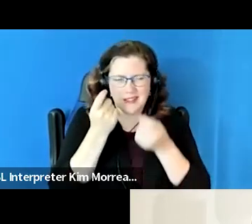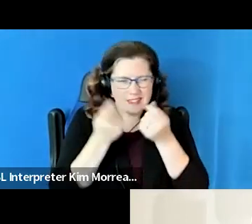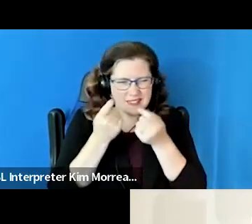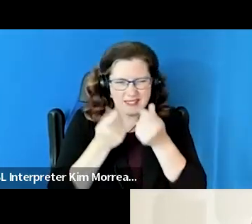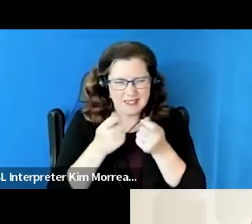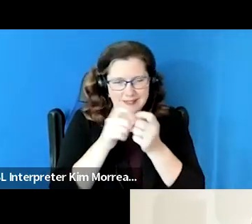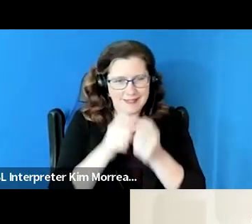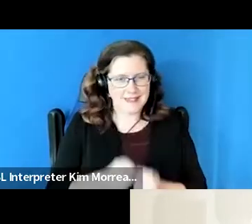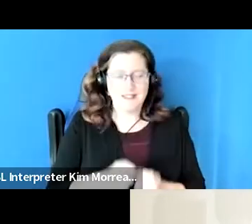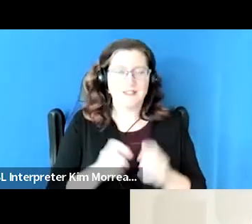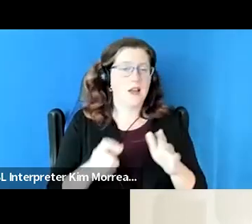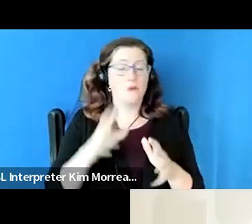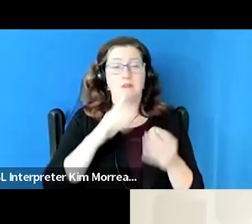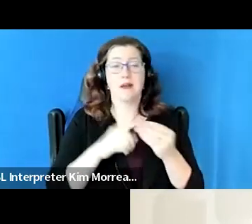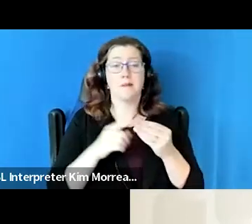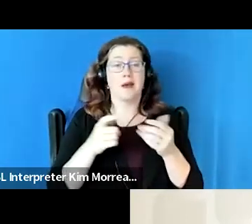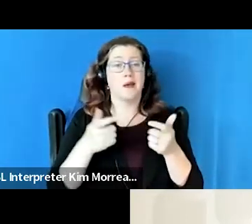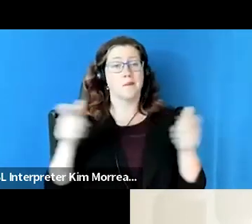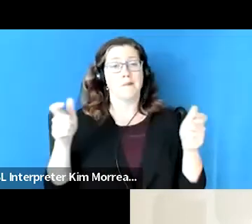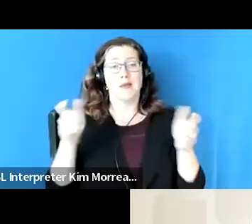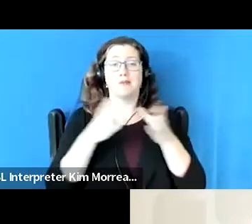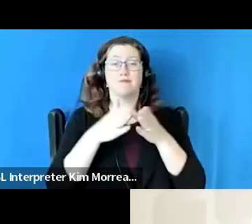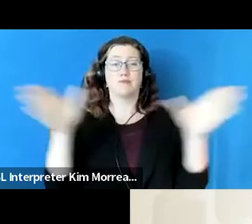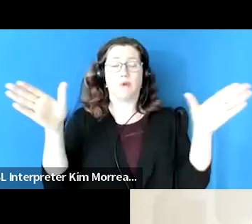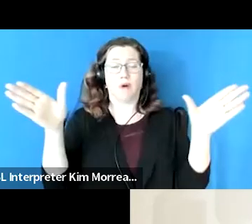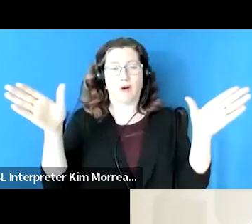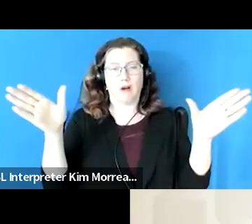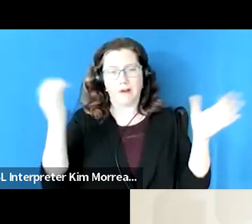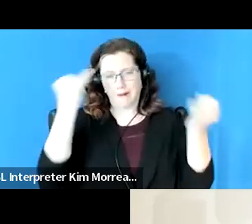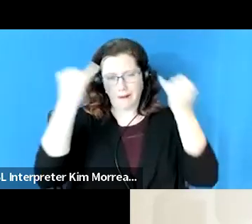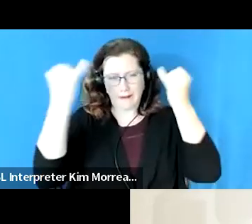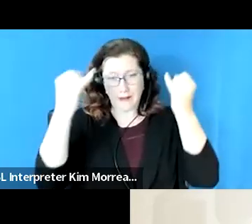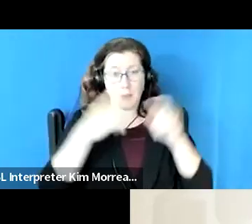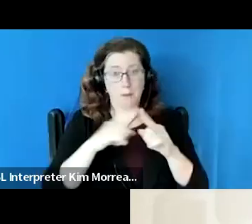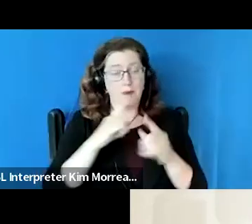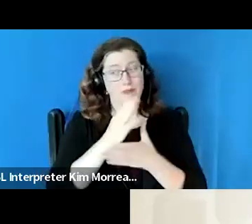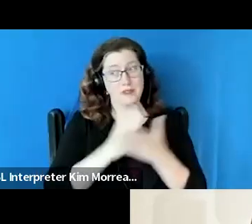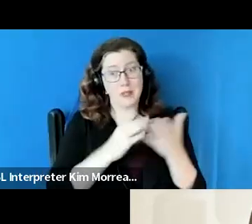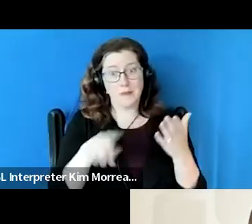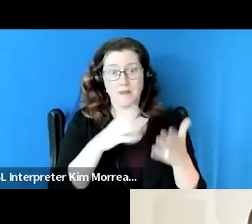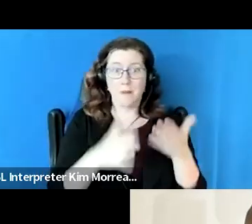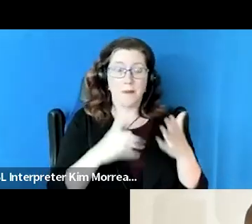that we're talking in bigger and broader strokes, for some of you know, you'll have to spend time in supervision,